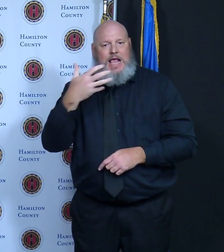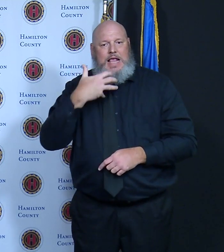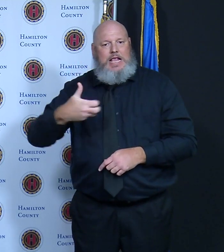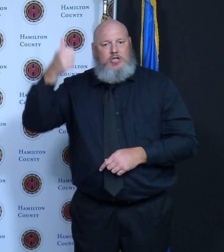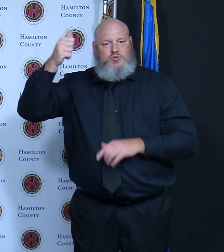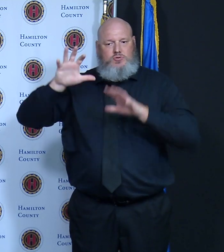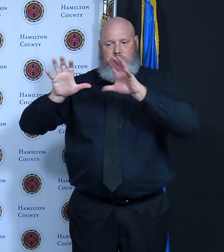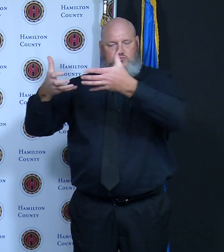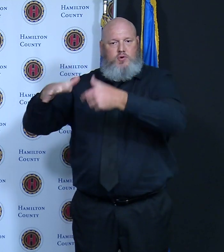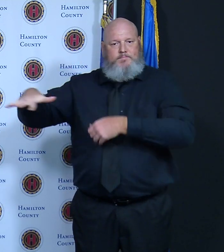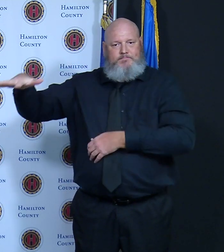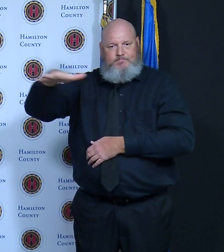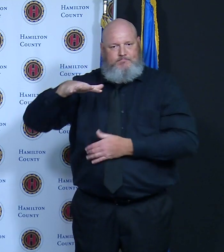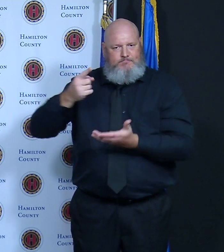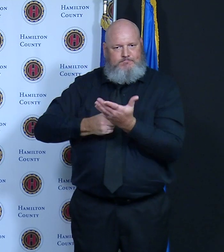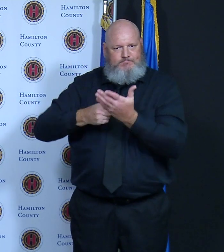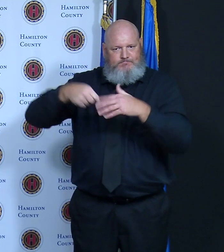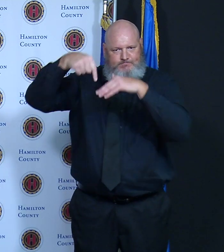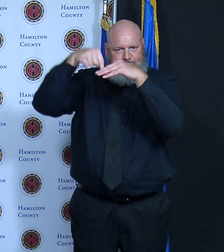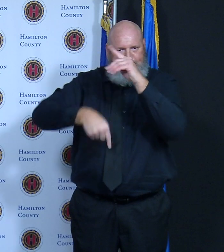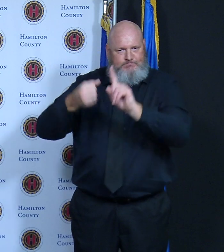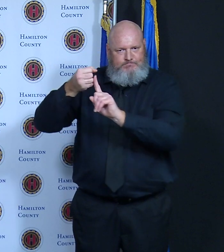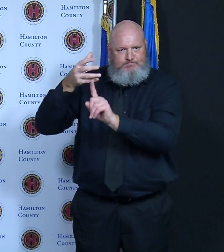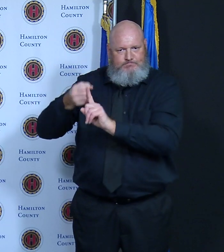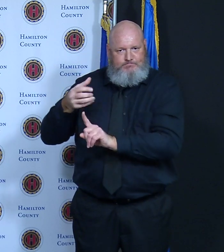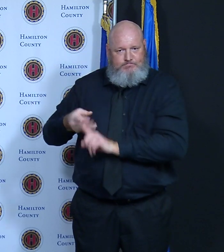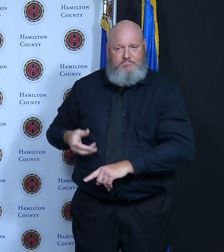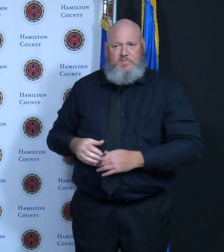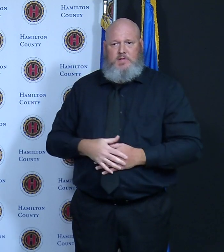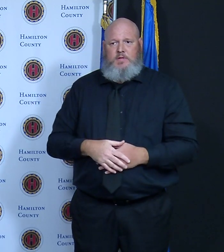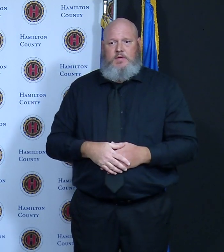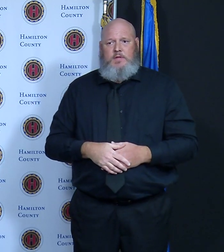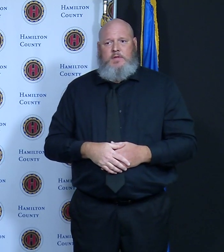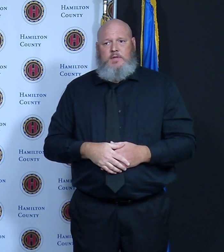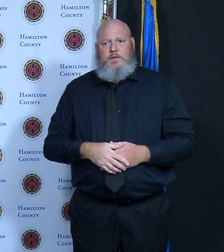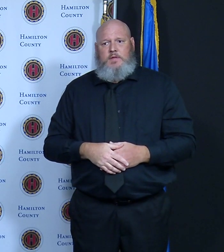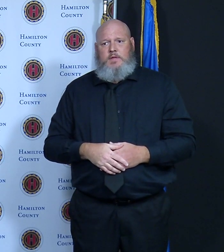important conversation I've gotten a lot of questions about that and so we'll